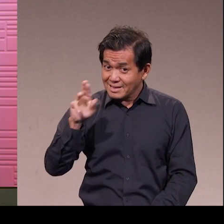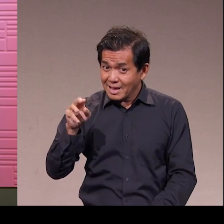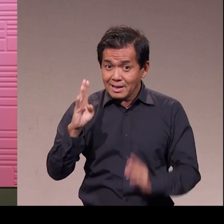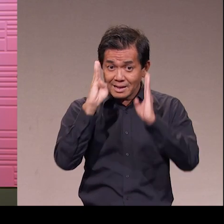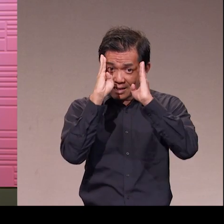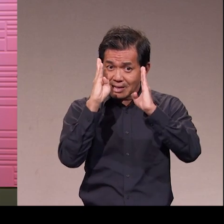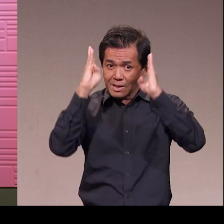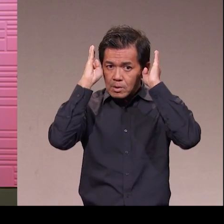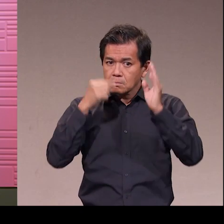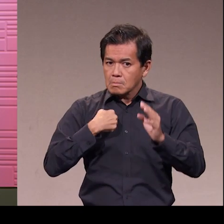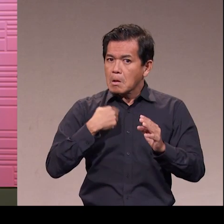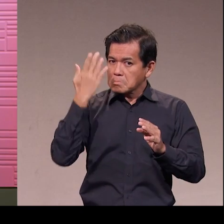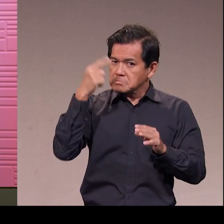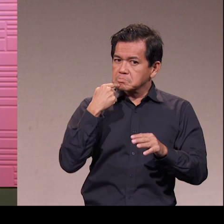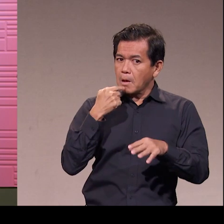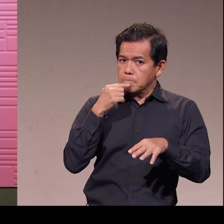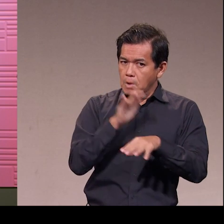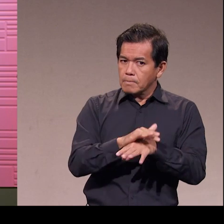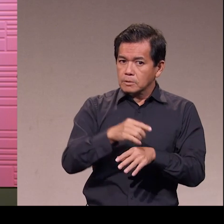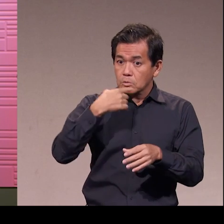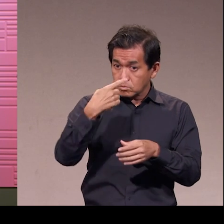that is, to build homes for them.